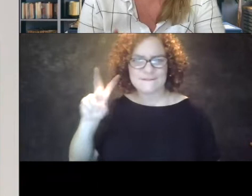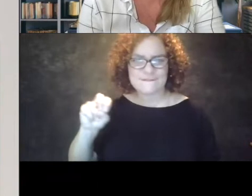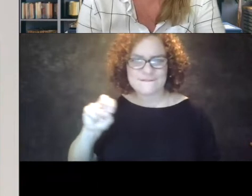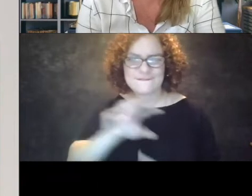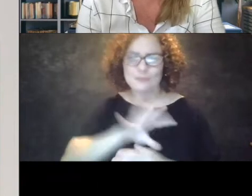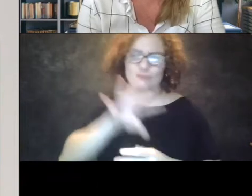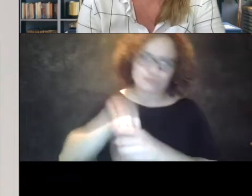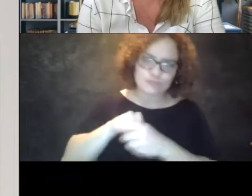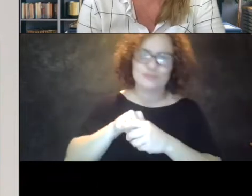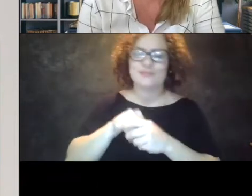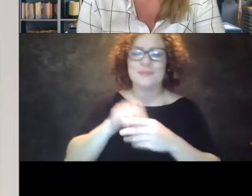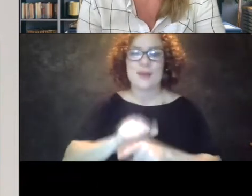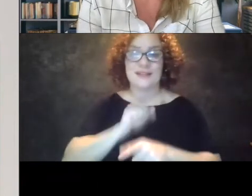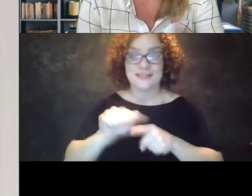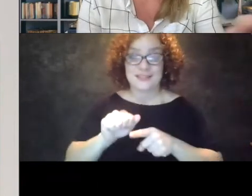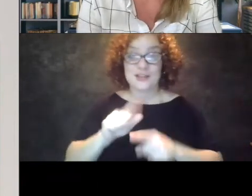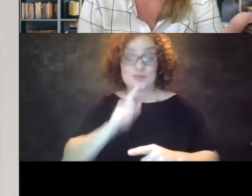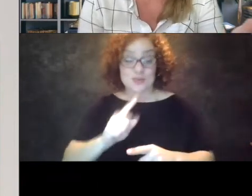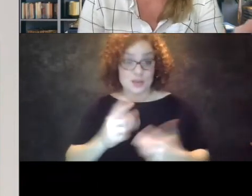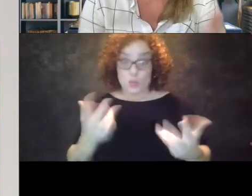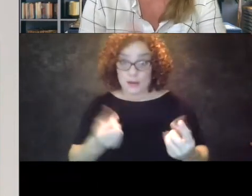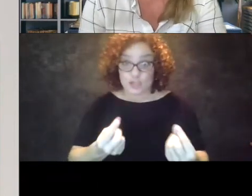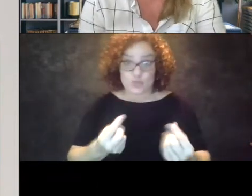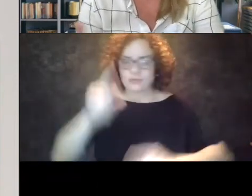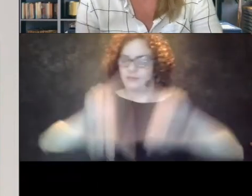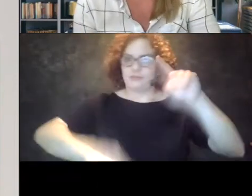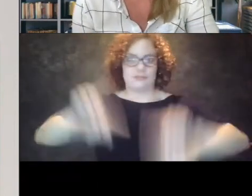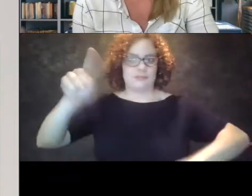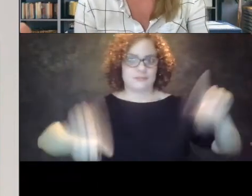you know, some people who had very little vision to people who had little hearing to